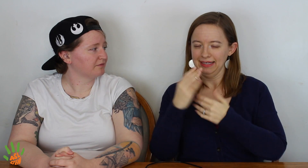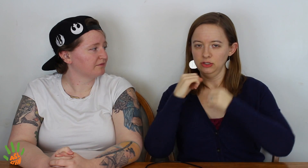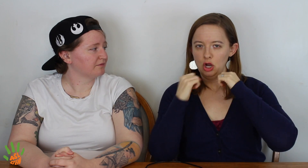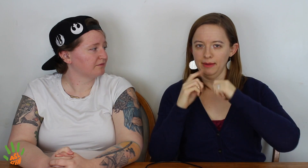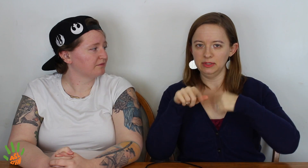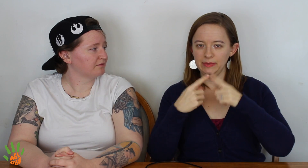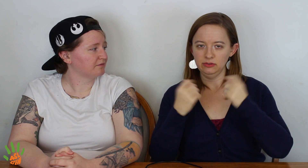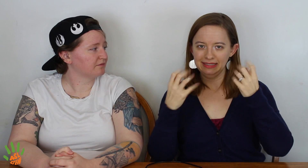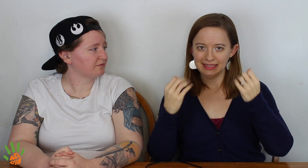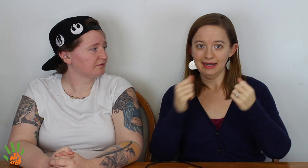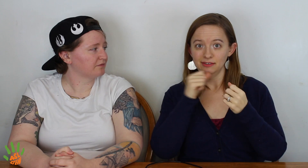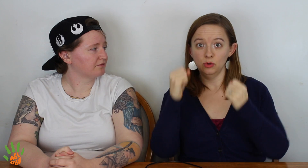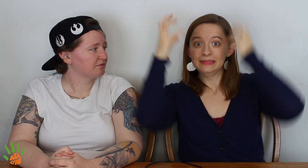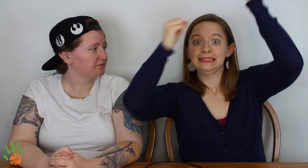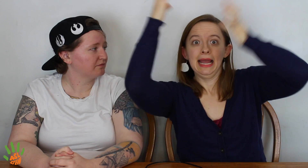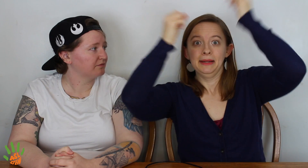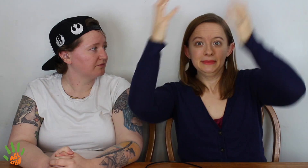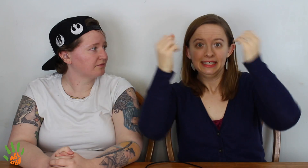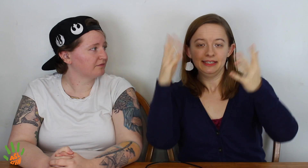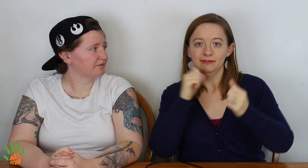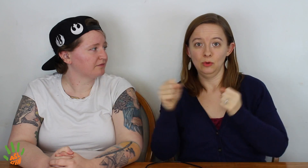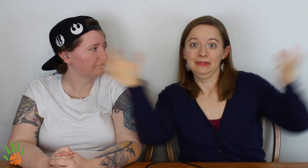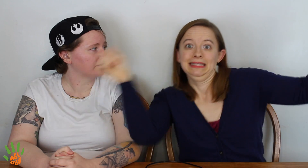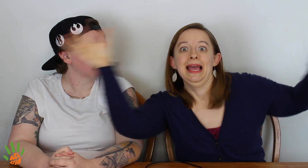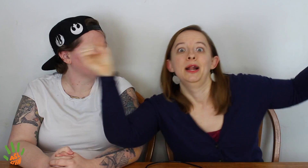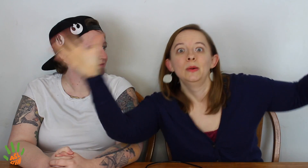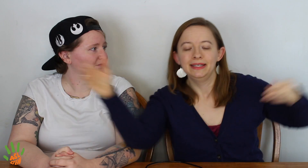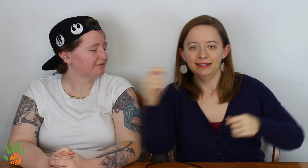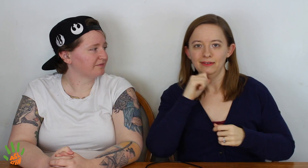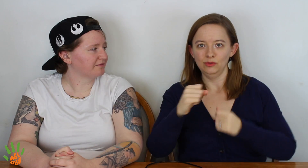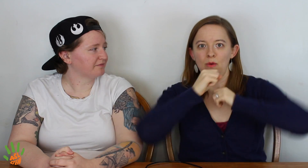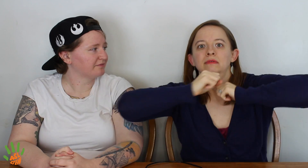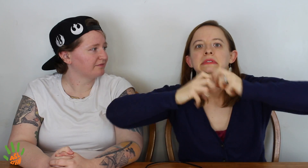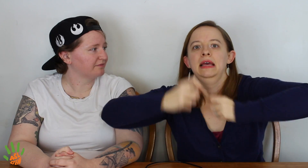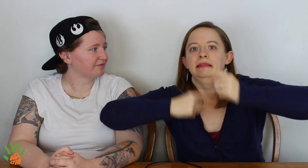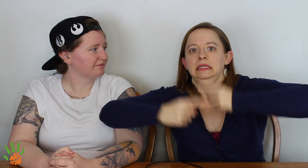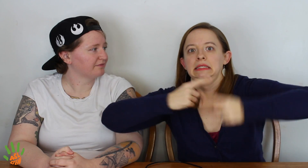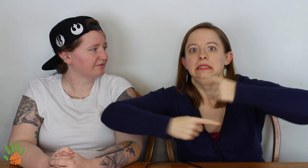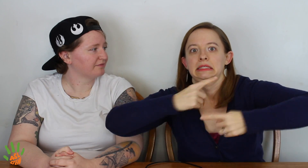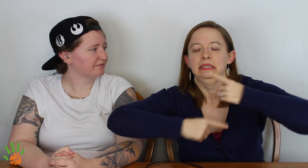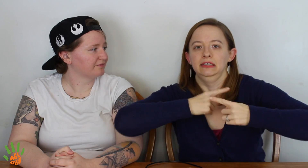about where you're putting your arms when you're signing. Don't sign way up here, or way out here. Don't sign like this